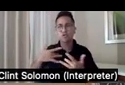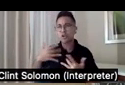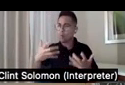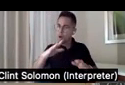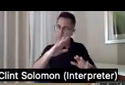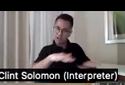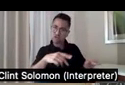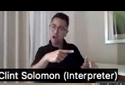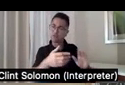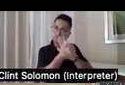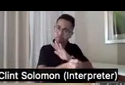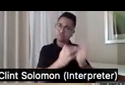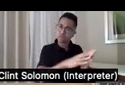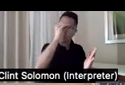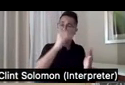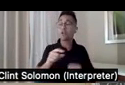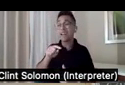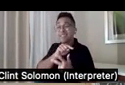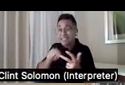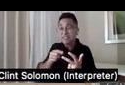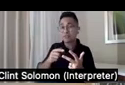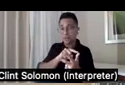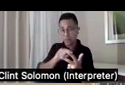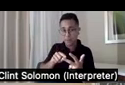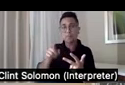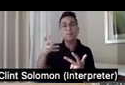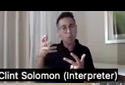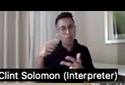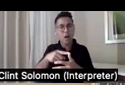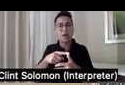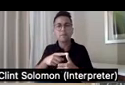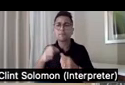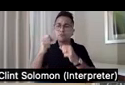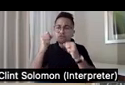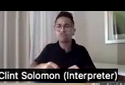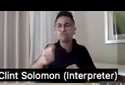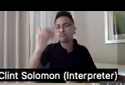and these are the three they said they wanted them to have strong knowledge about themselves